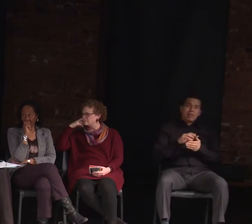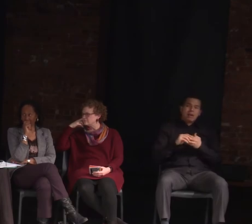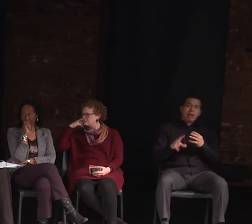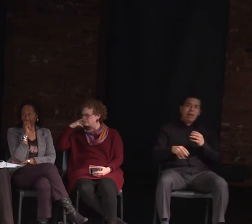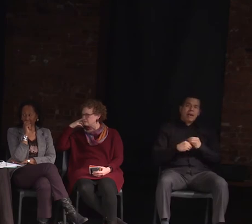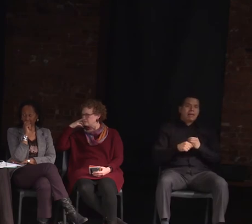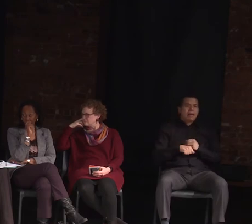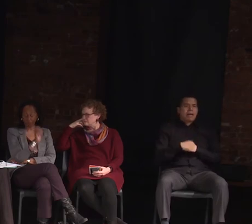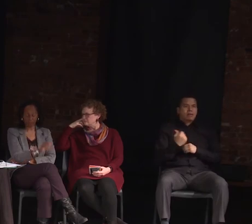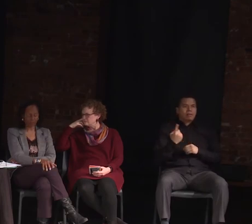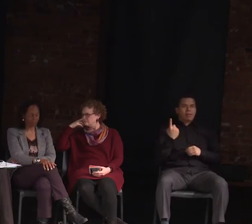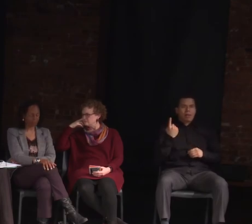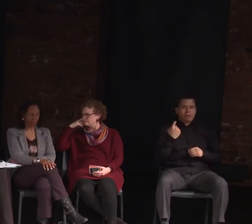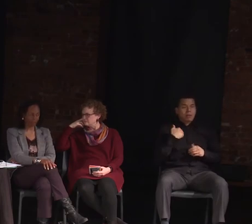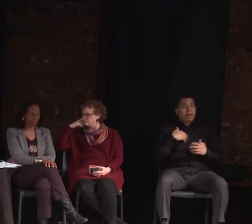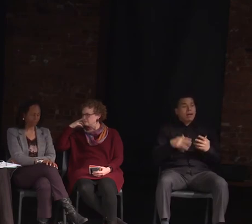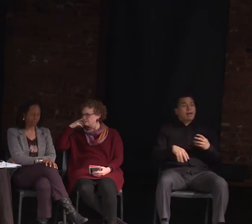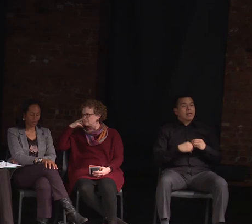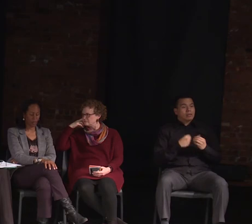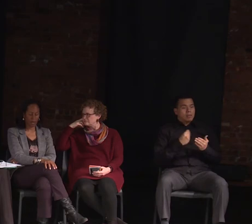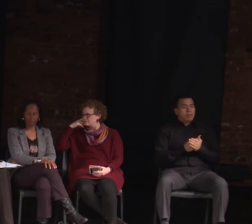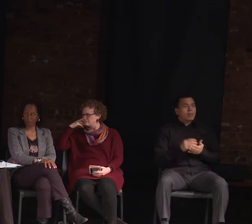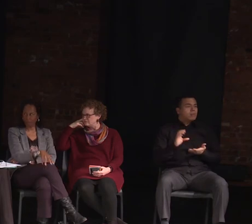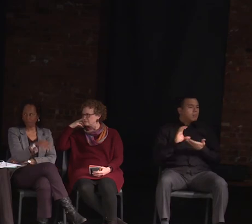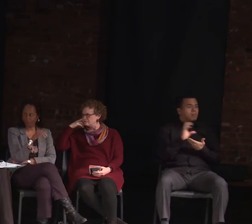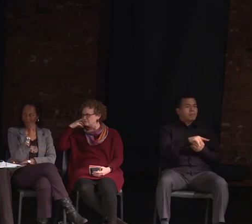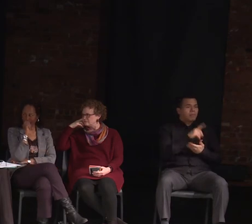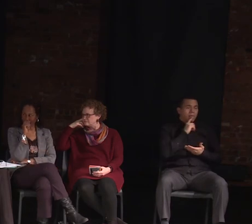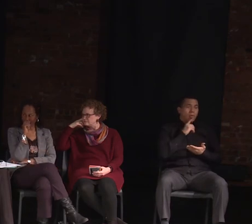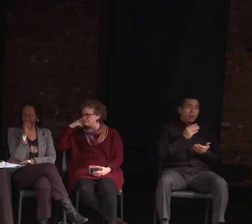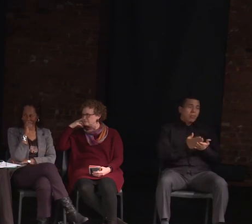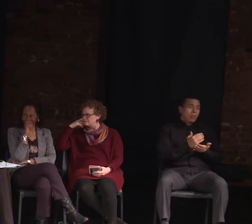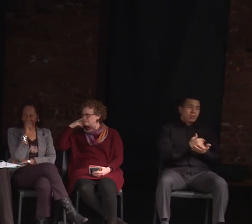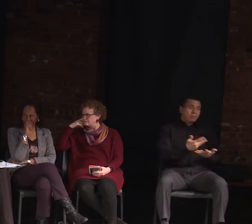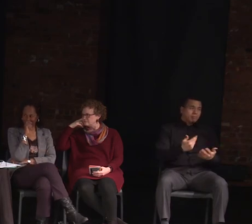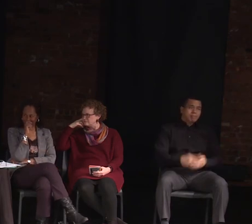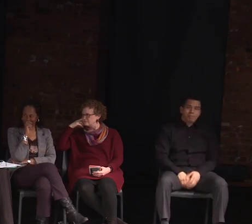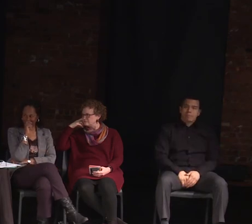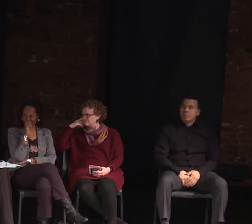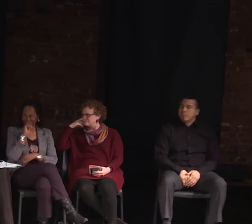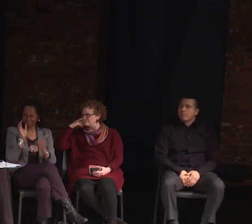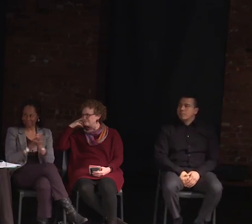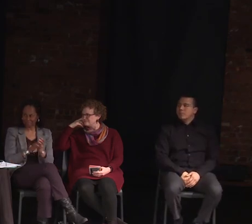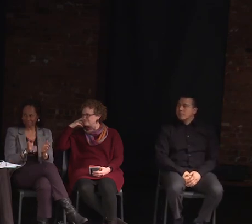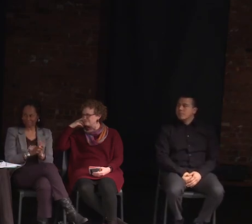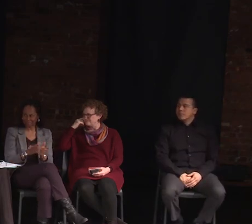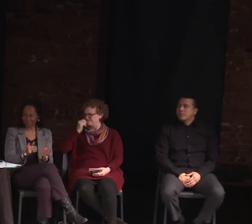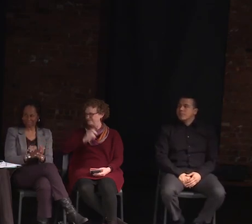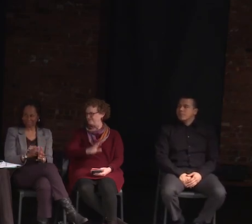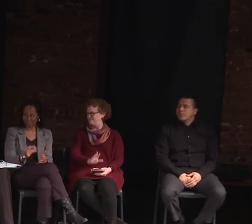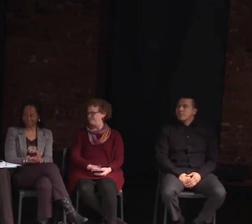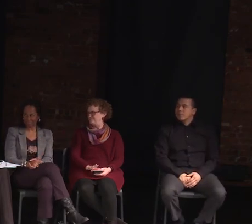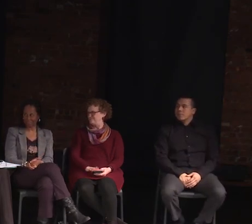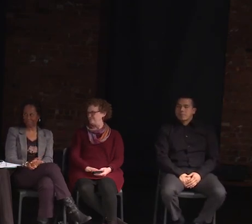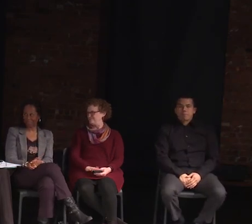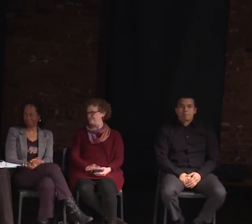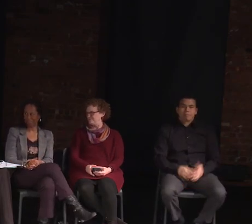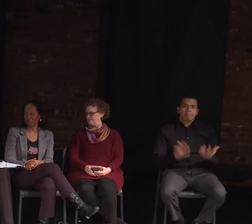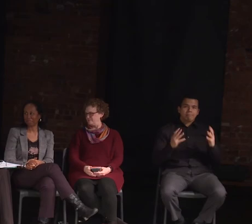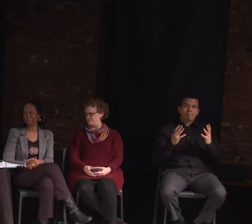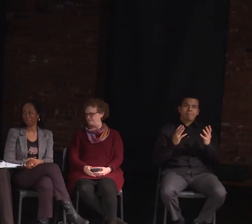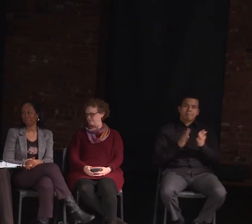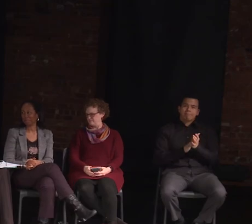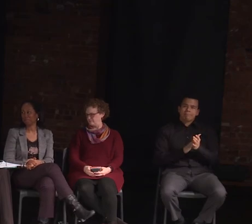There was extra money put into the cultural budget, locally.